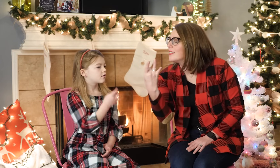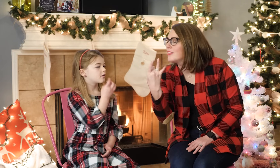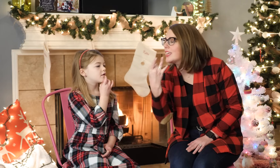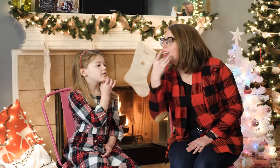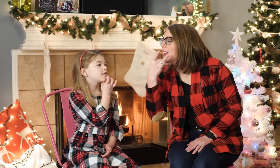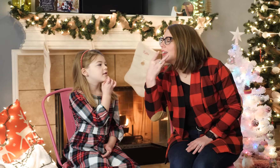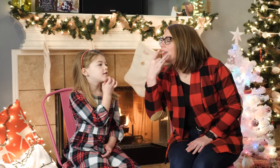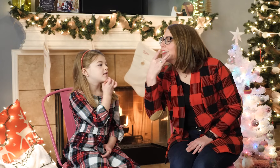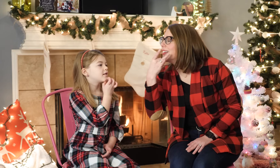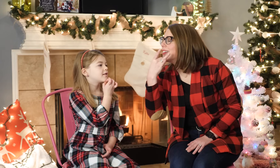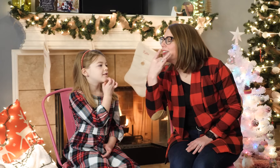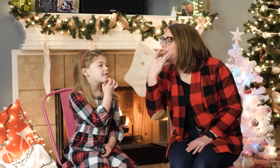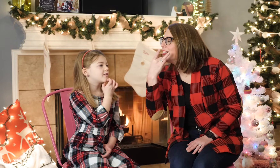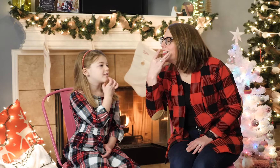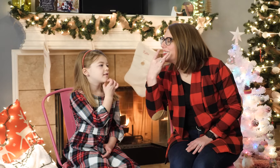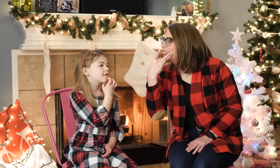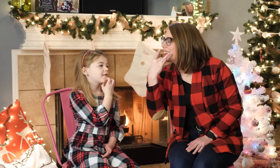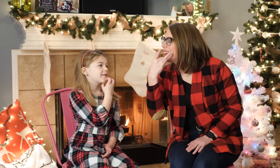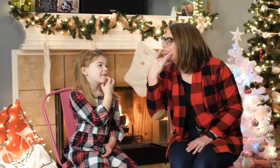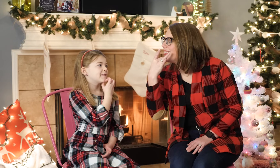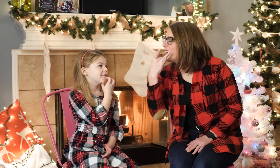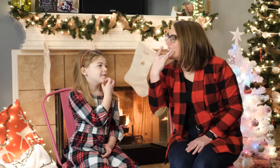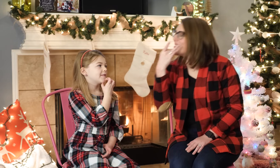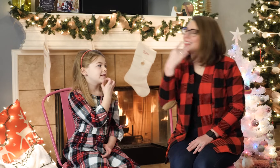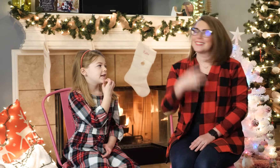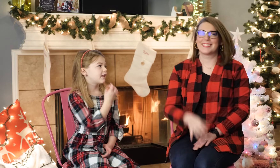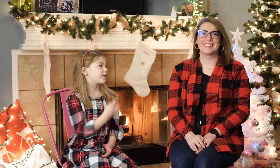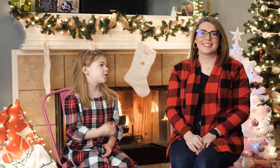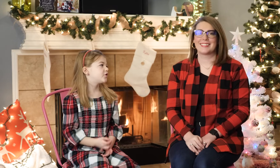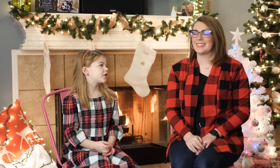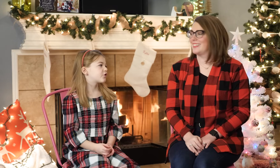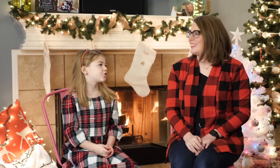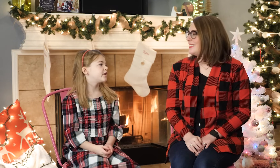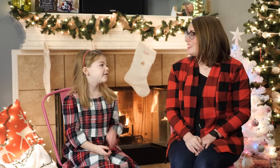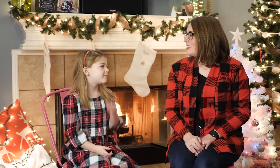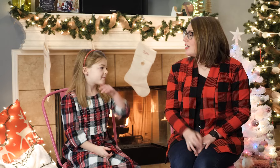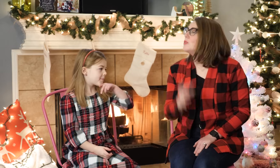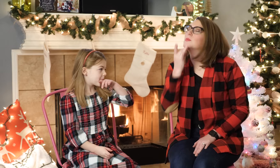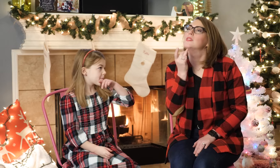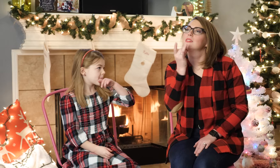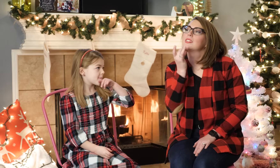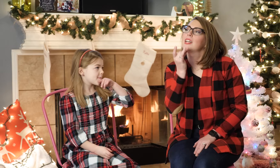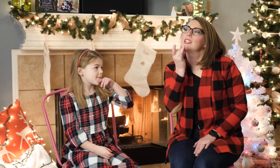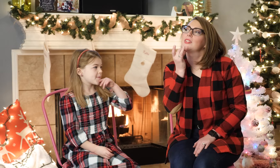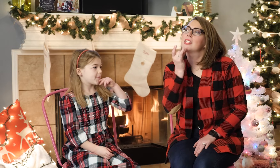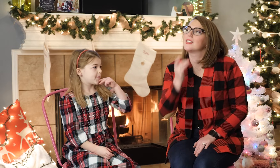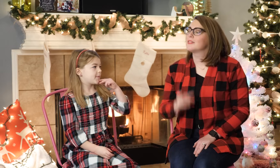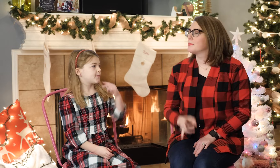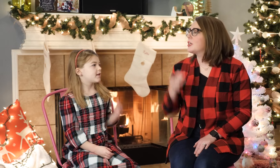Flick it right there on your chin. LIGHTS Like you're itching your chin? Oh kind of like it but--